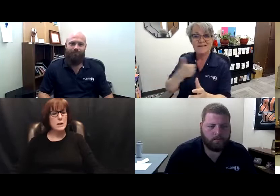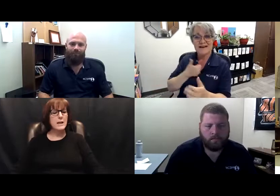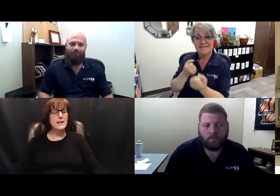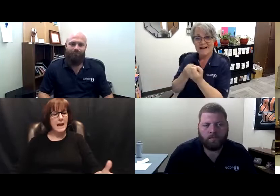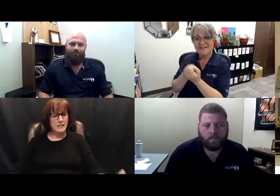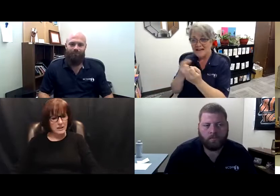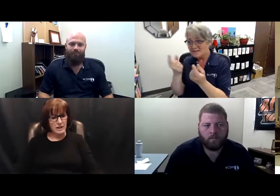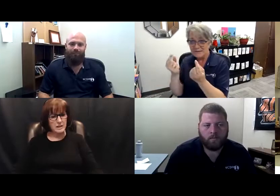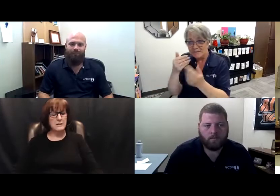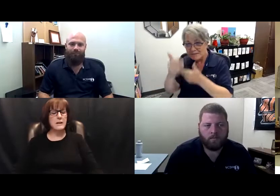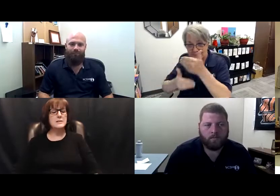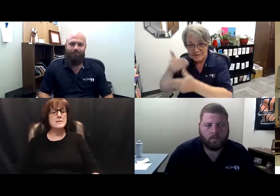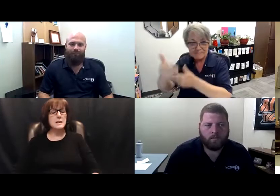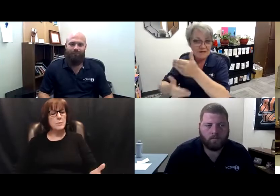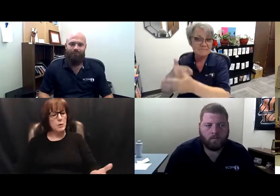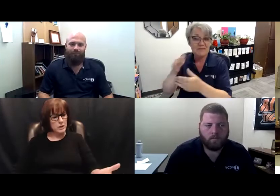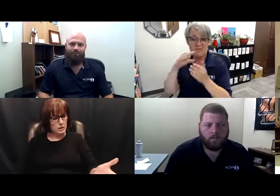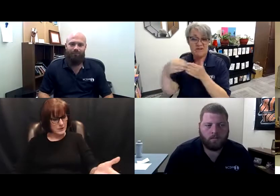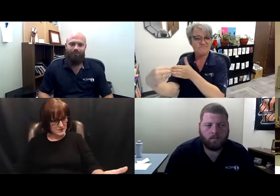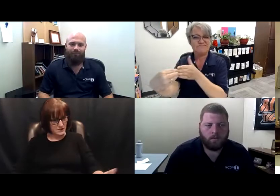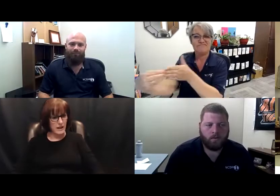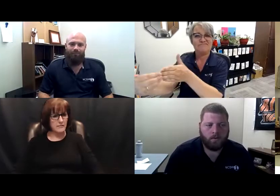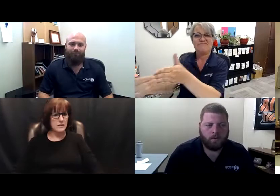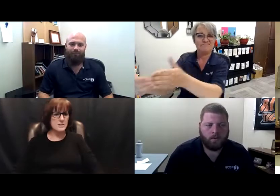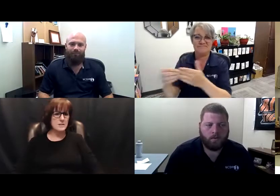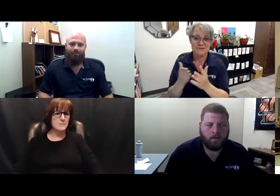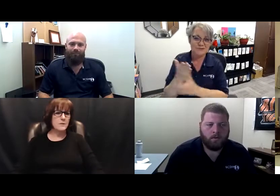in advocating and and promoting that self-advocacy.